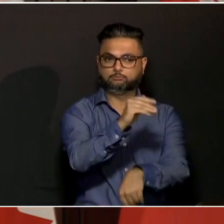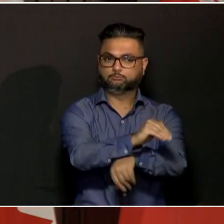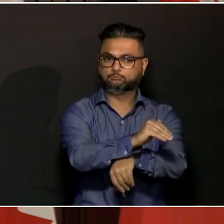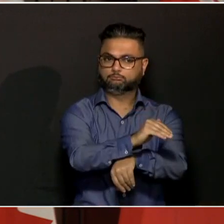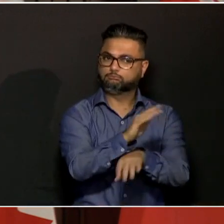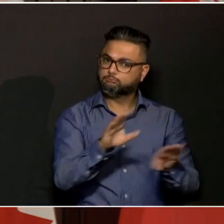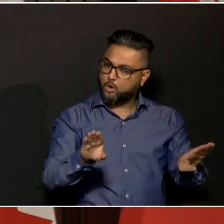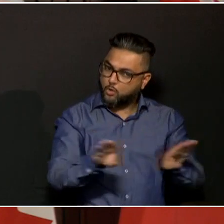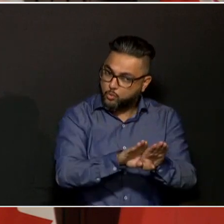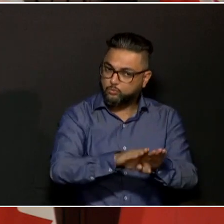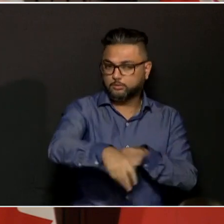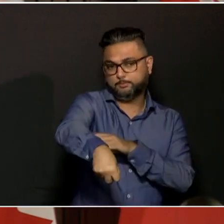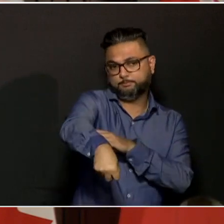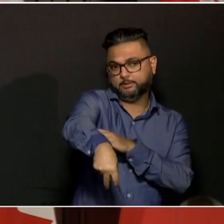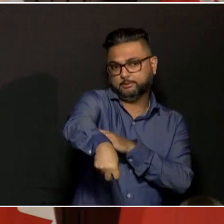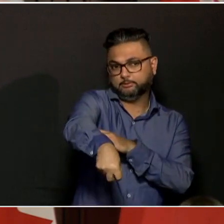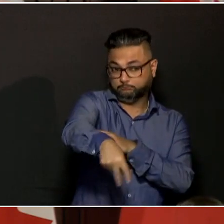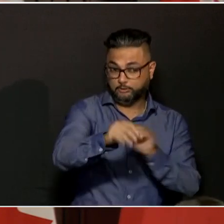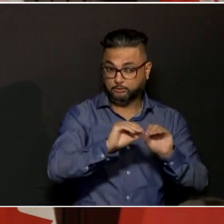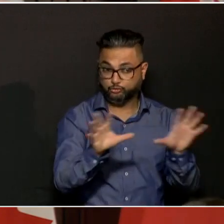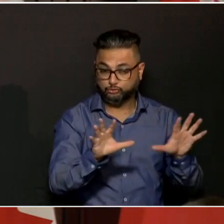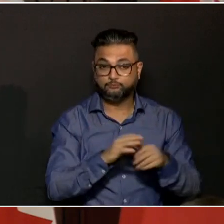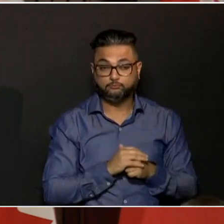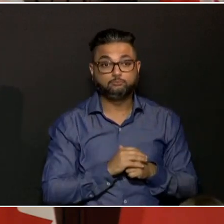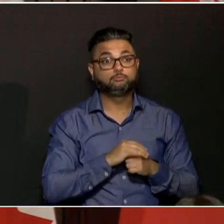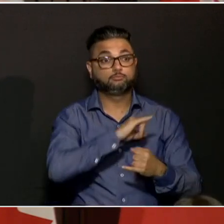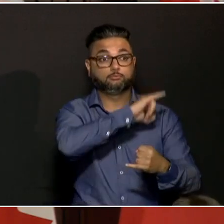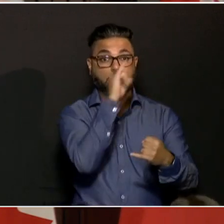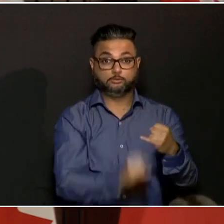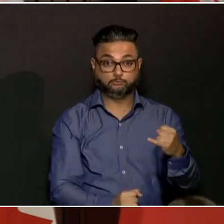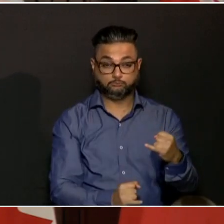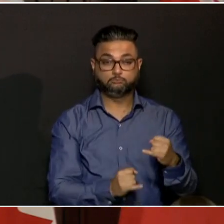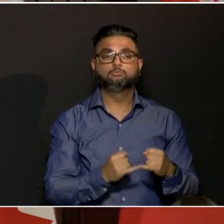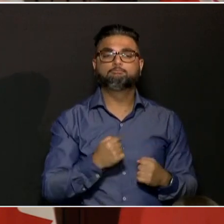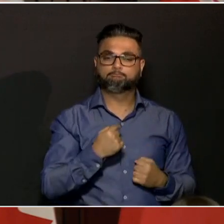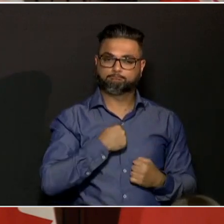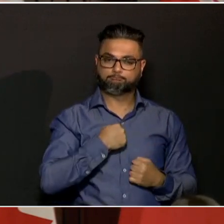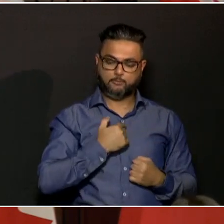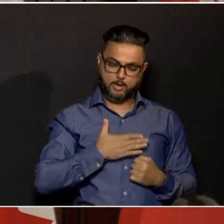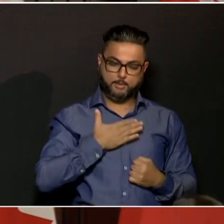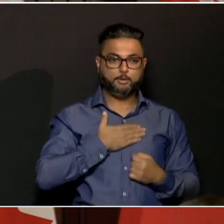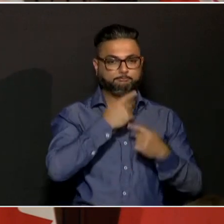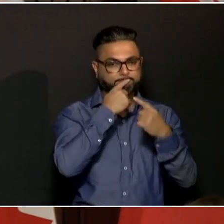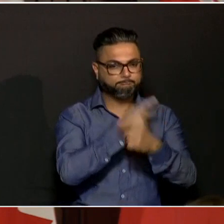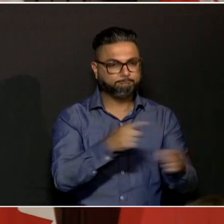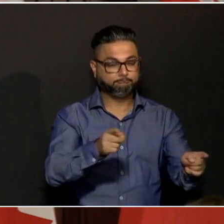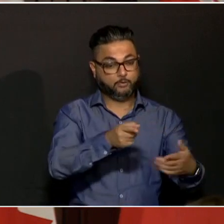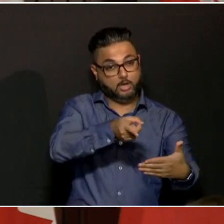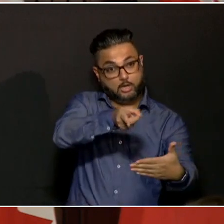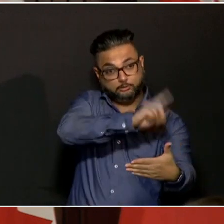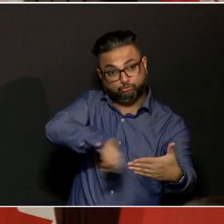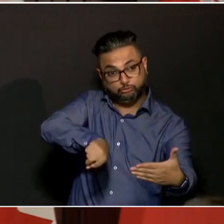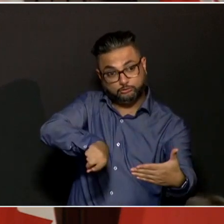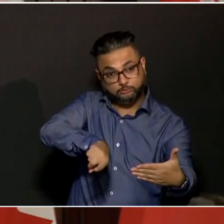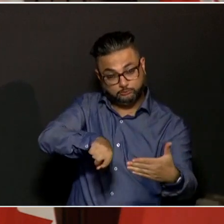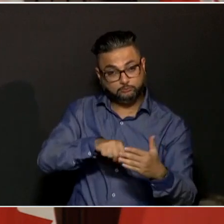and close their doors at midnight. Lastly I am also pleased to announce that next week,